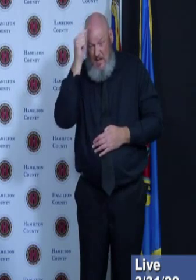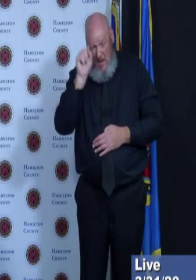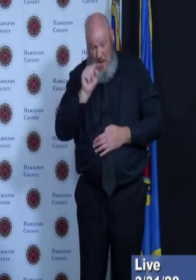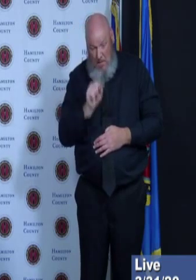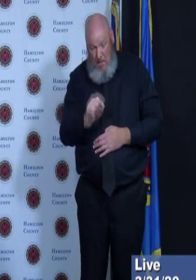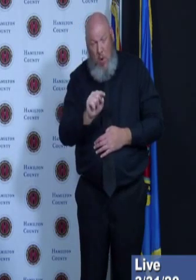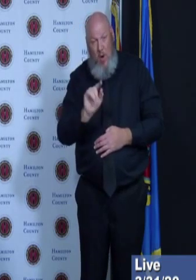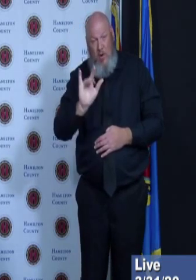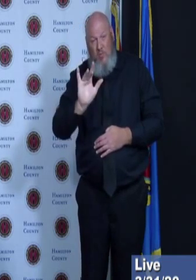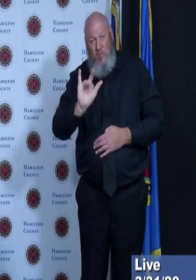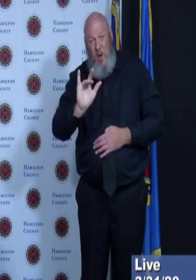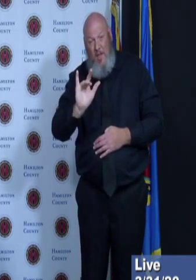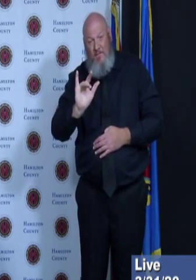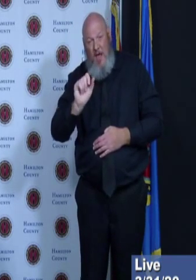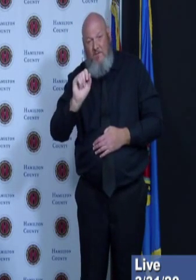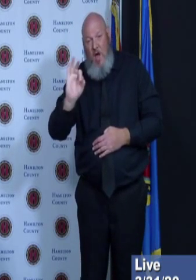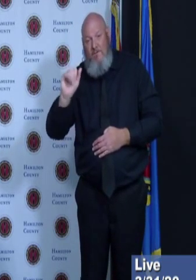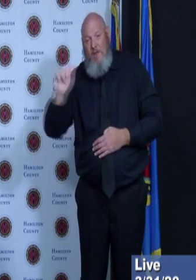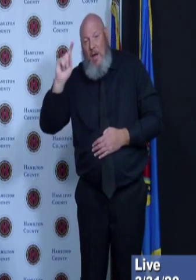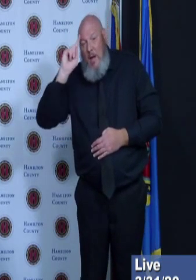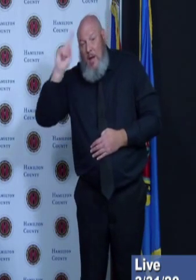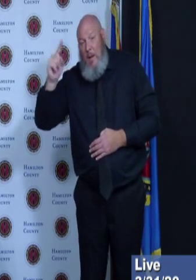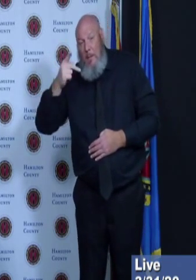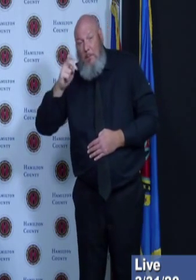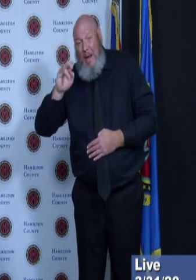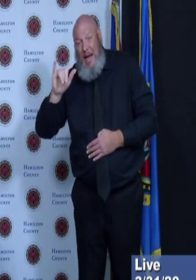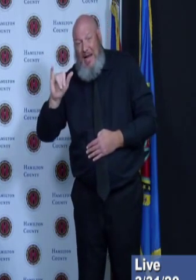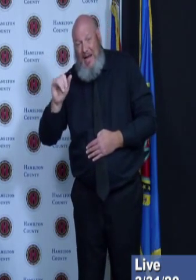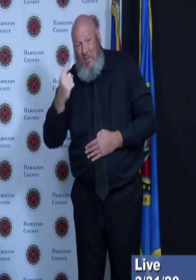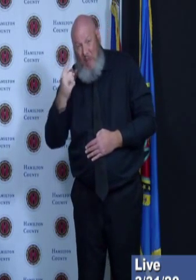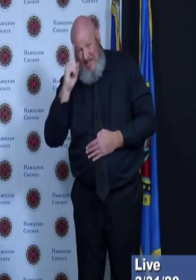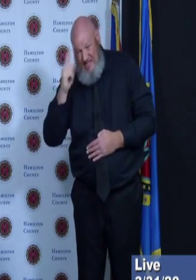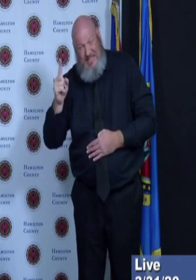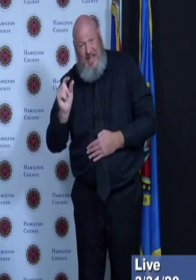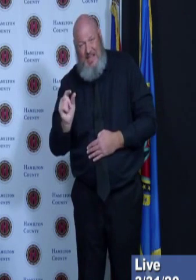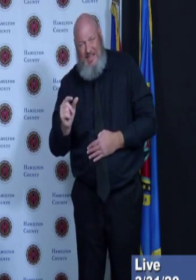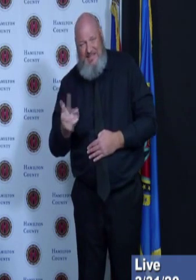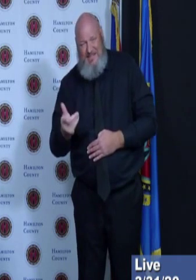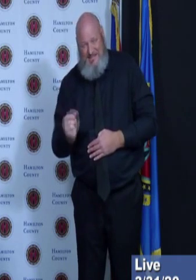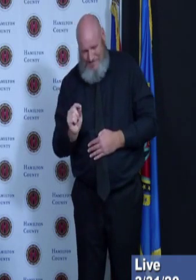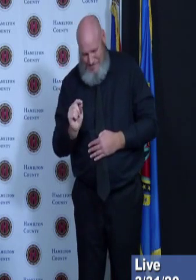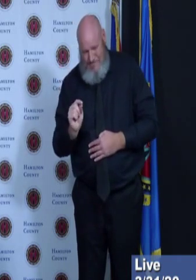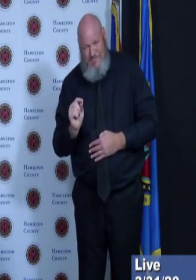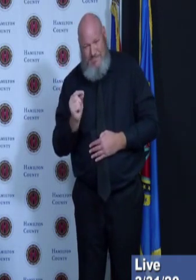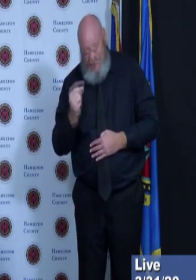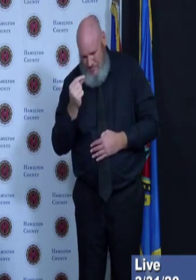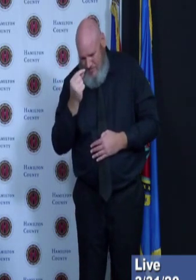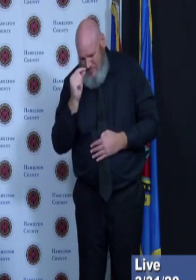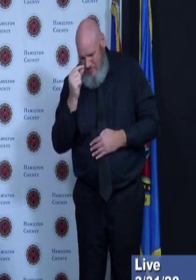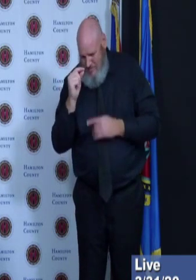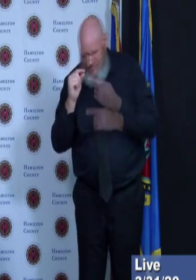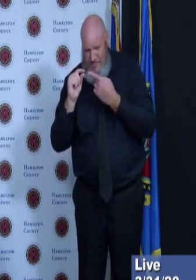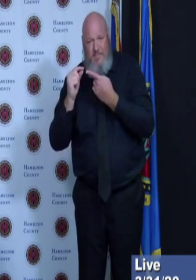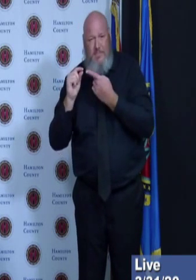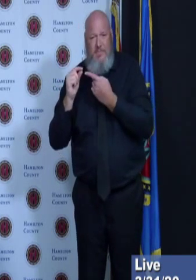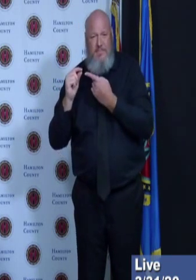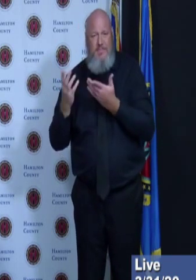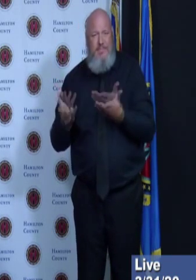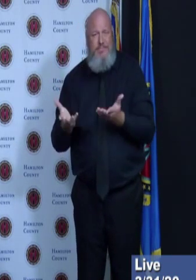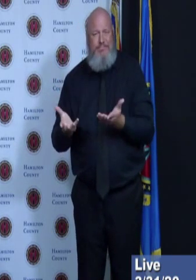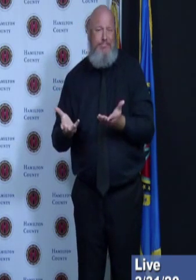would get the sales tax but an increase to lesser is not great right so I you